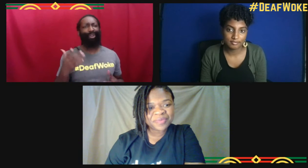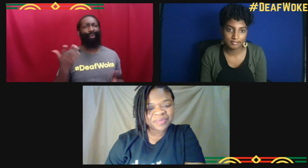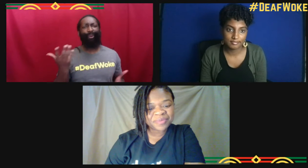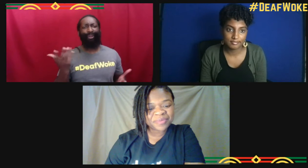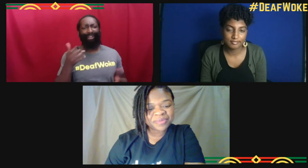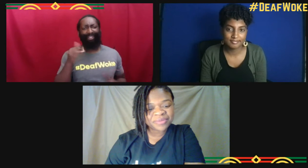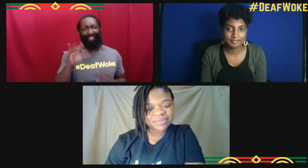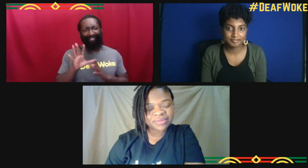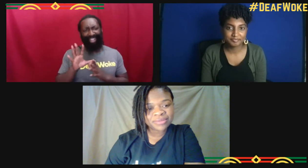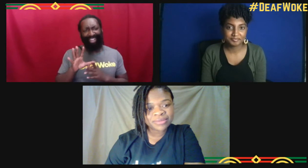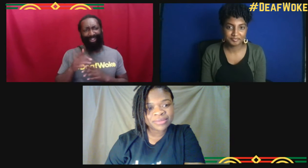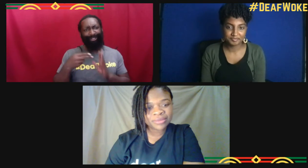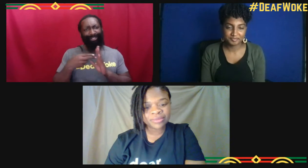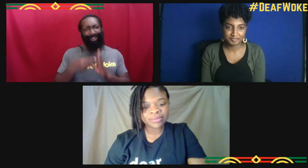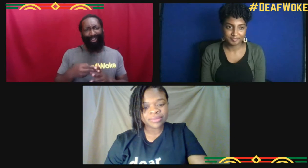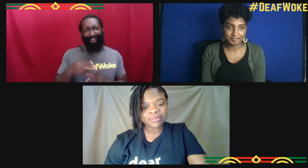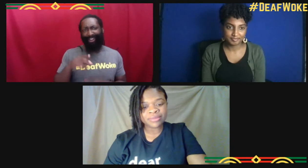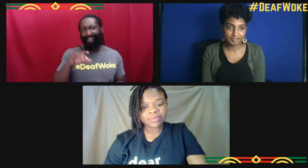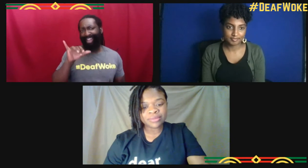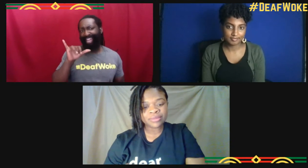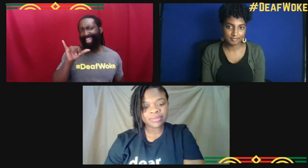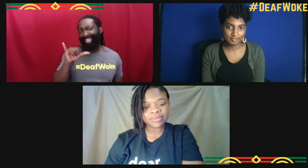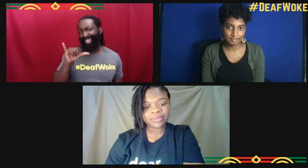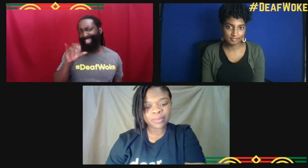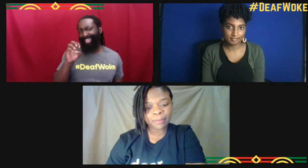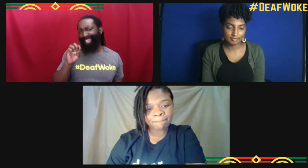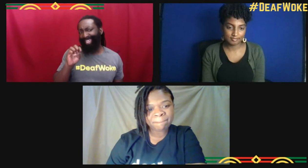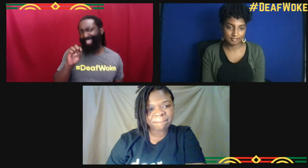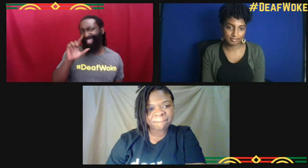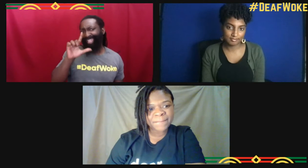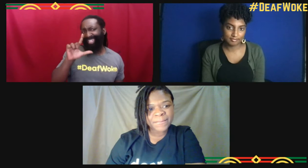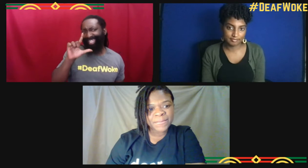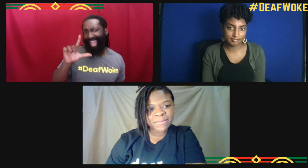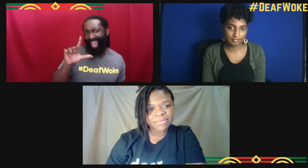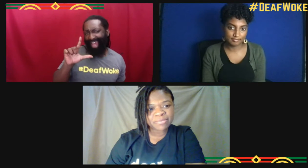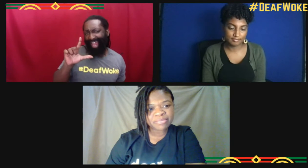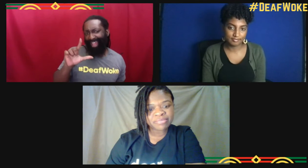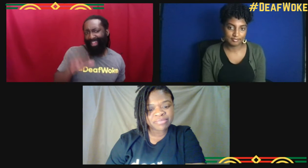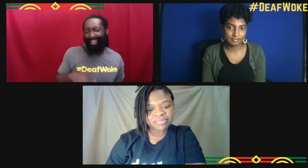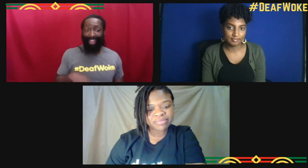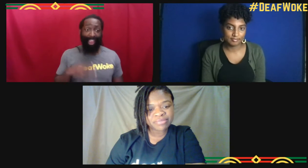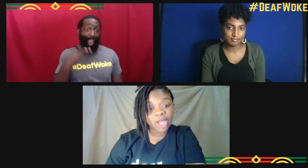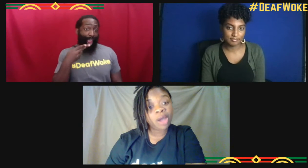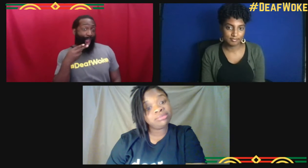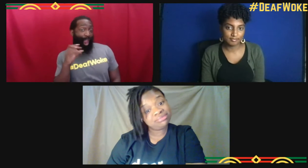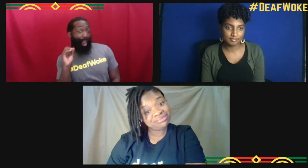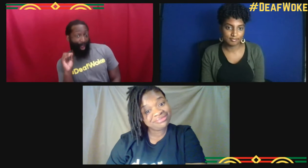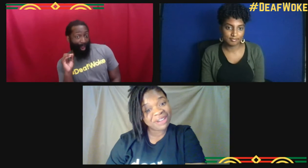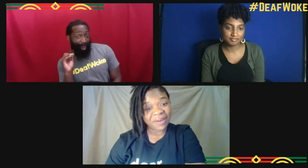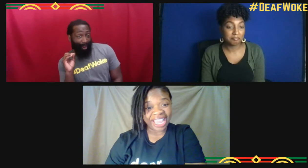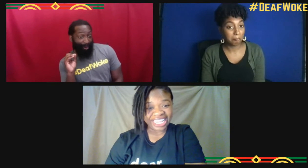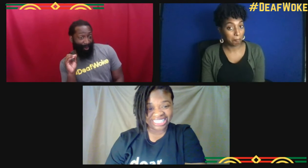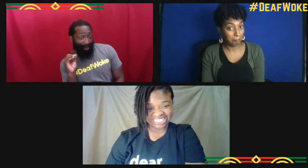what the video, what we're seeing in the video. Oh, okay.